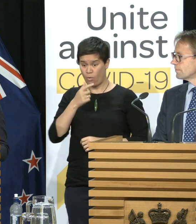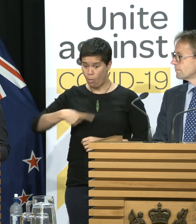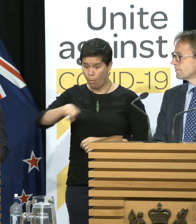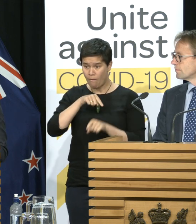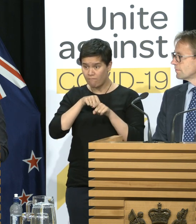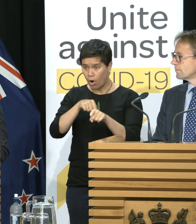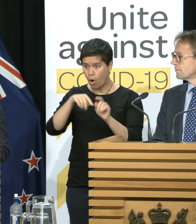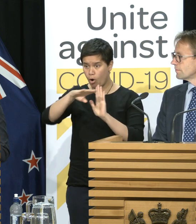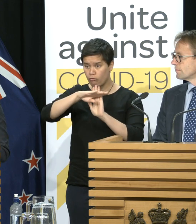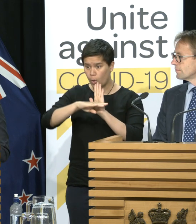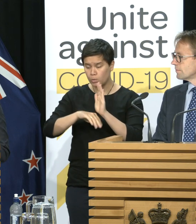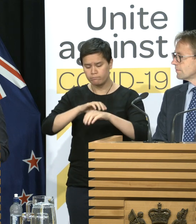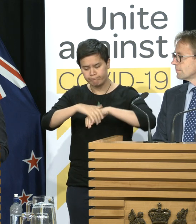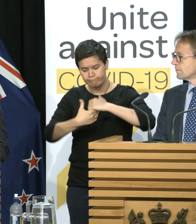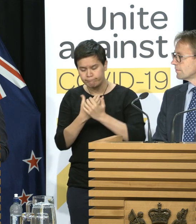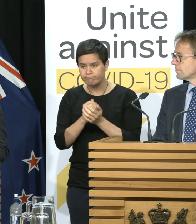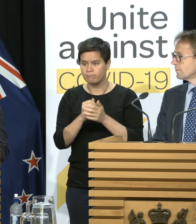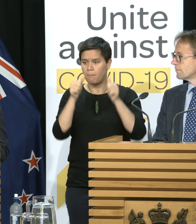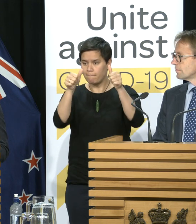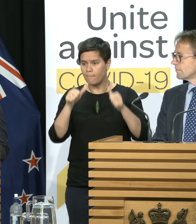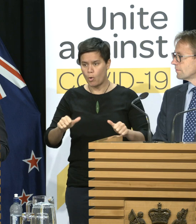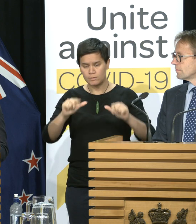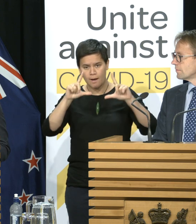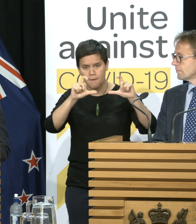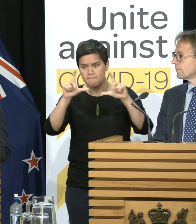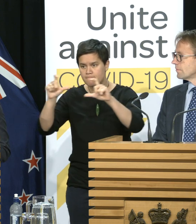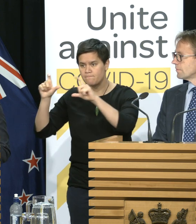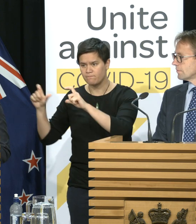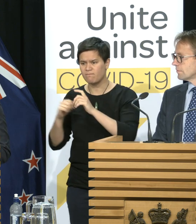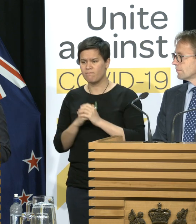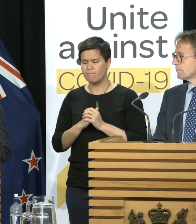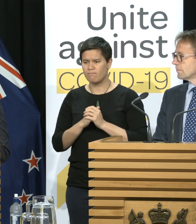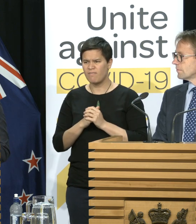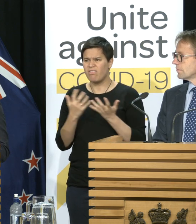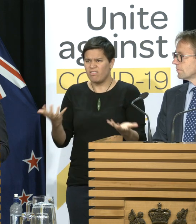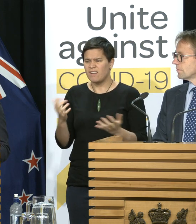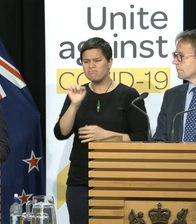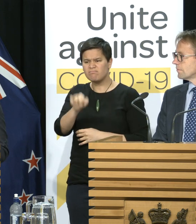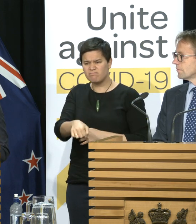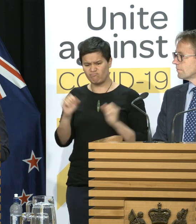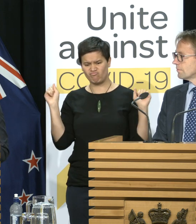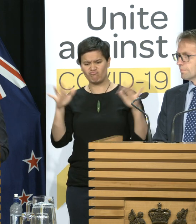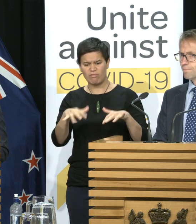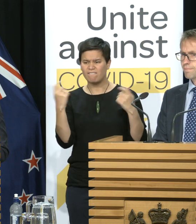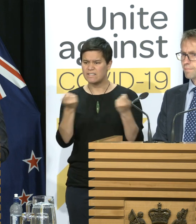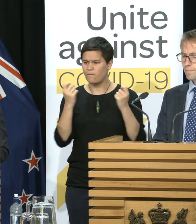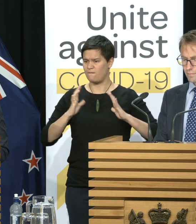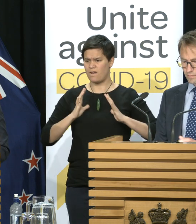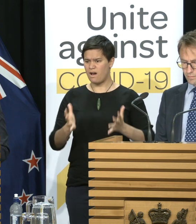continues to take precautionary measures, I think we can relax over the summer. Because we're in a very good position as a country.